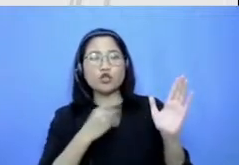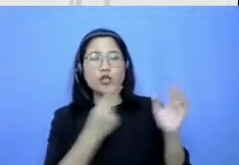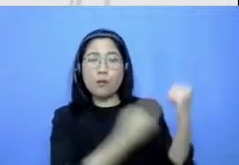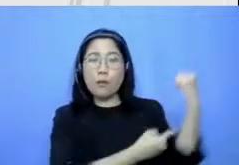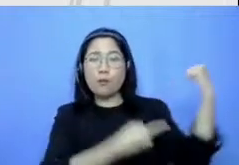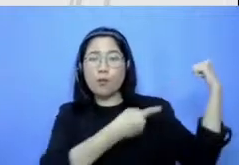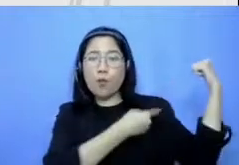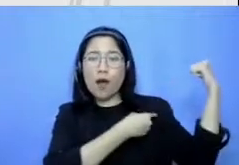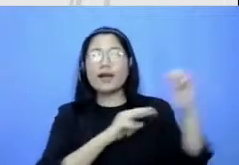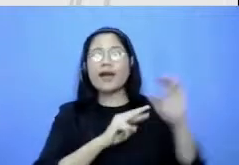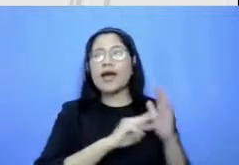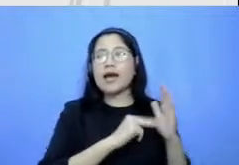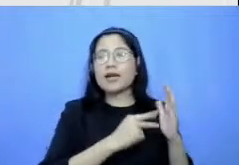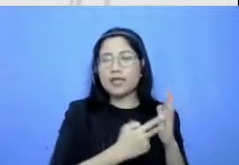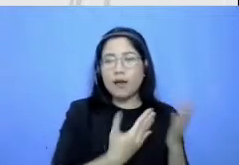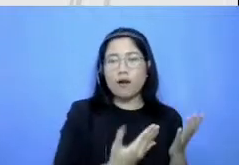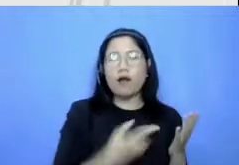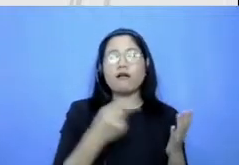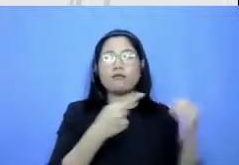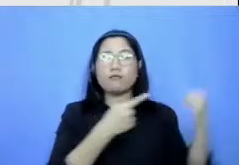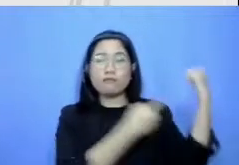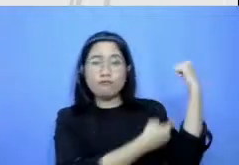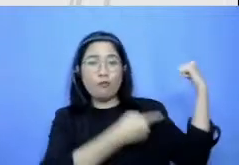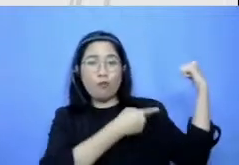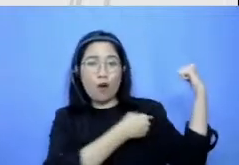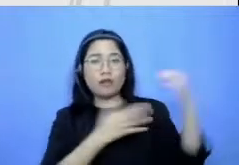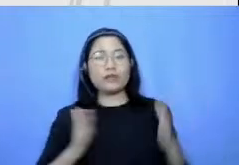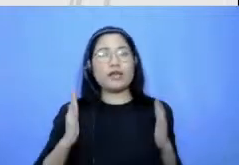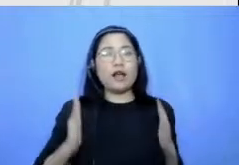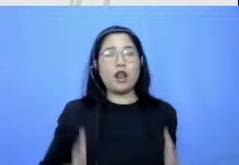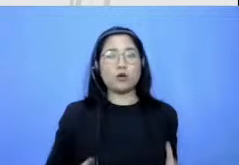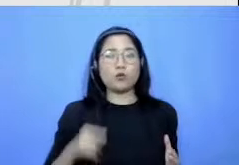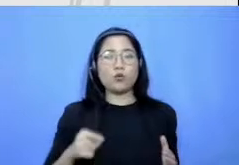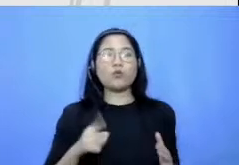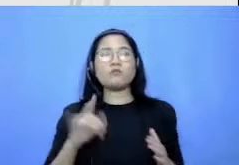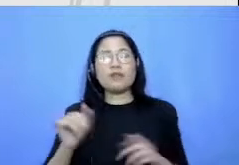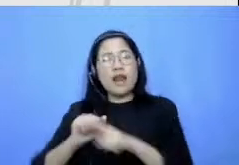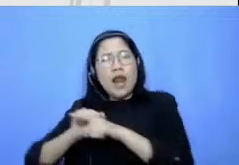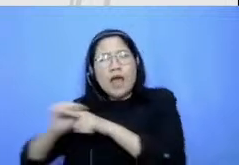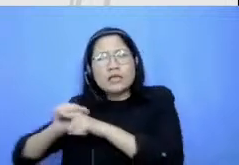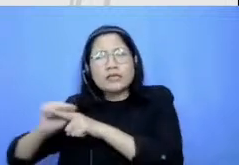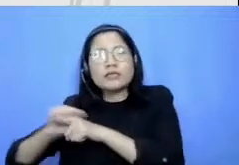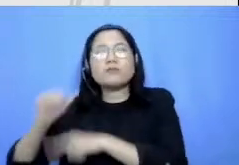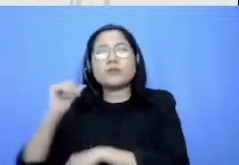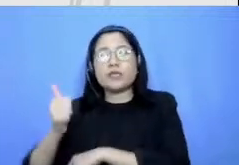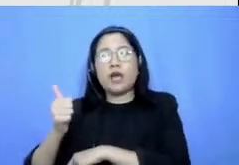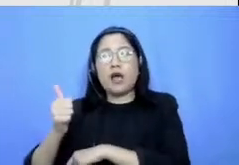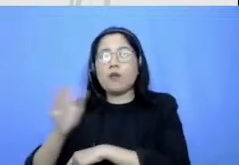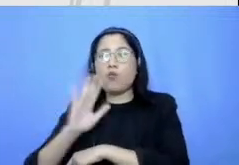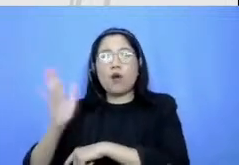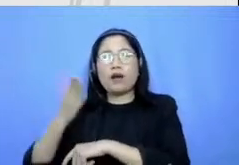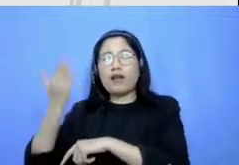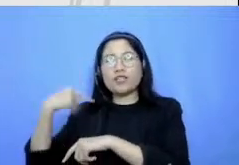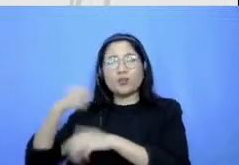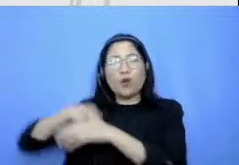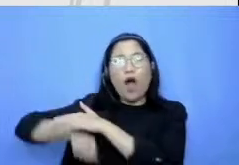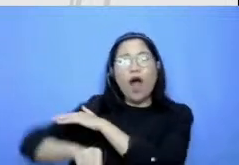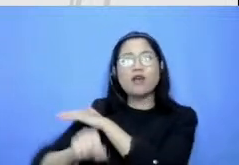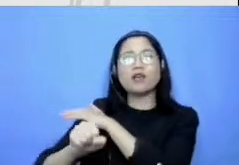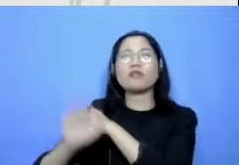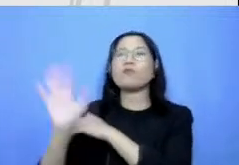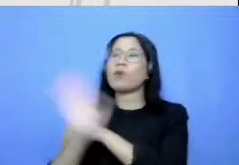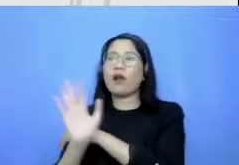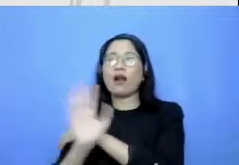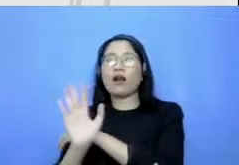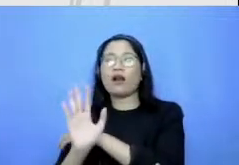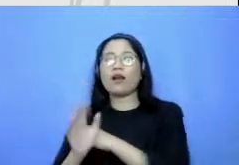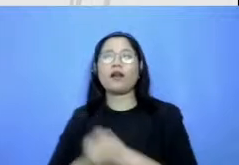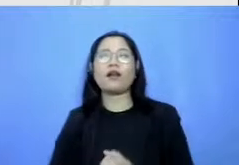such behavior could be trained was not innate epirogenetik A because it can be trained means